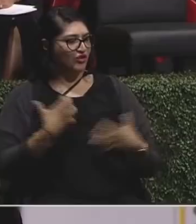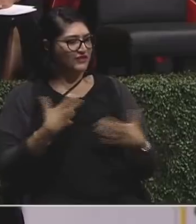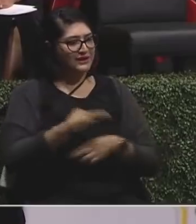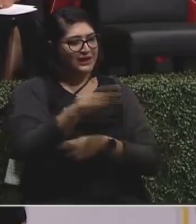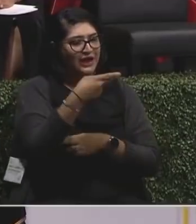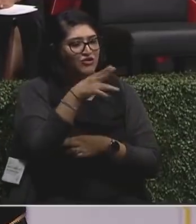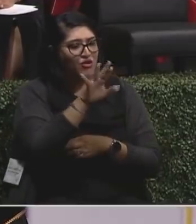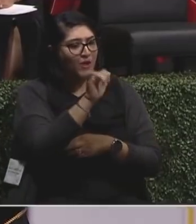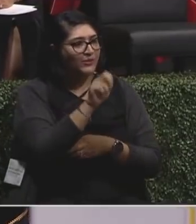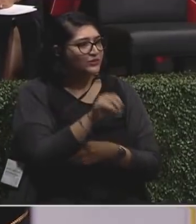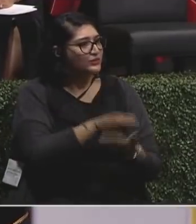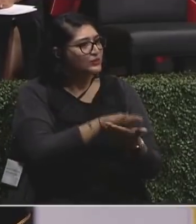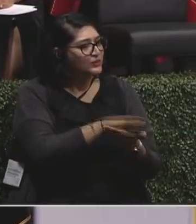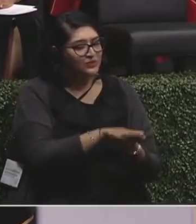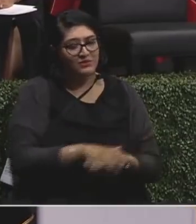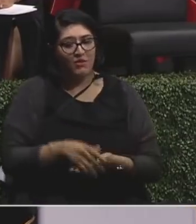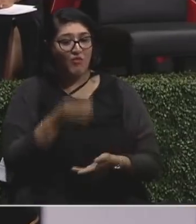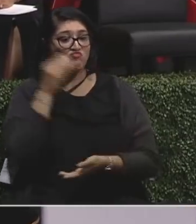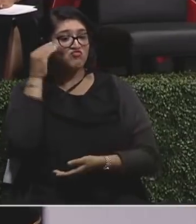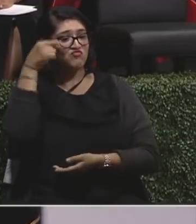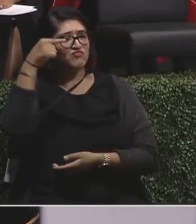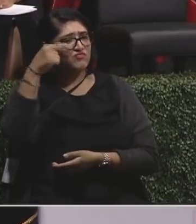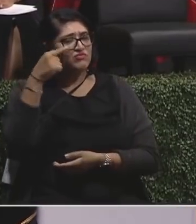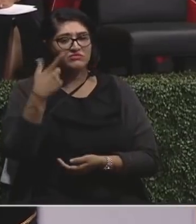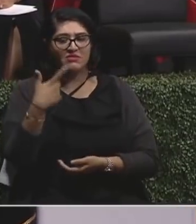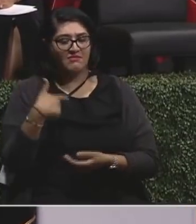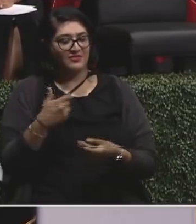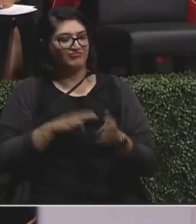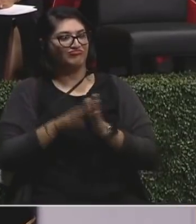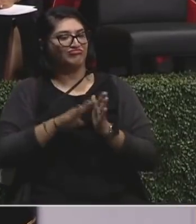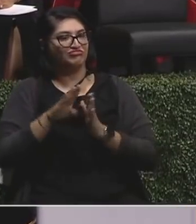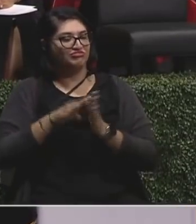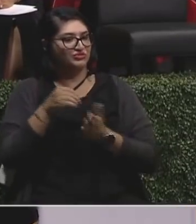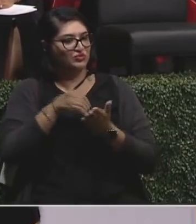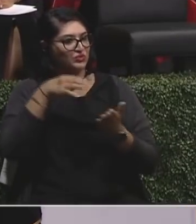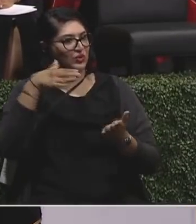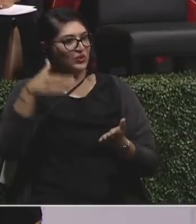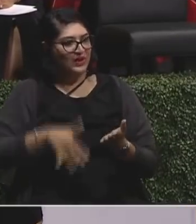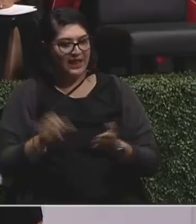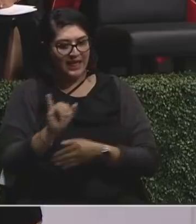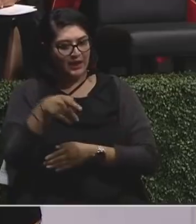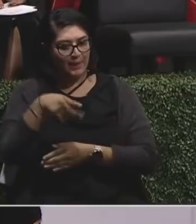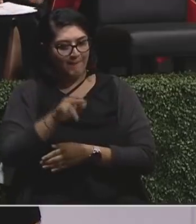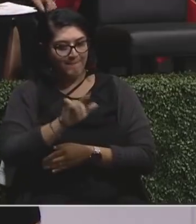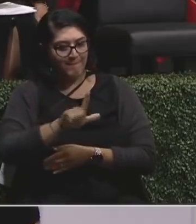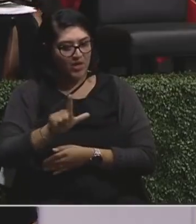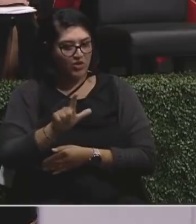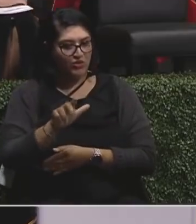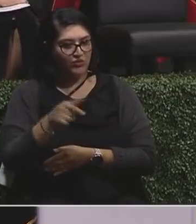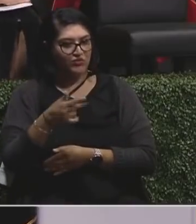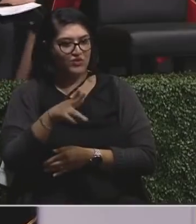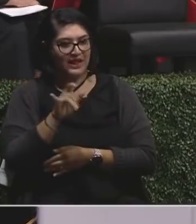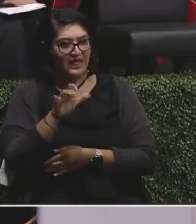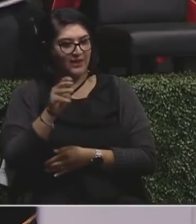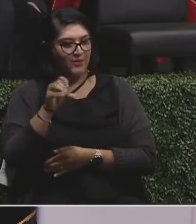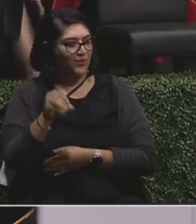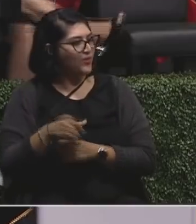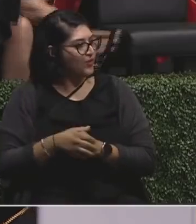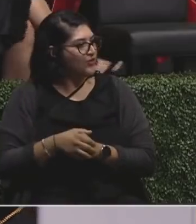OKAY. THERE'S THE FAN CLUB. DESIGNED TO EQUIP MATH AND SCIENCE TEACHERS TO THRIVE IN HIGH-NEED URBAN SCHOOLS. AND